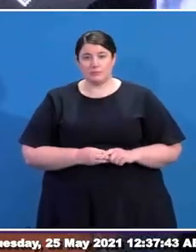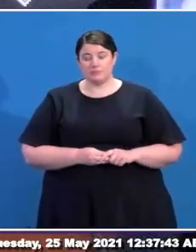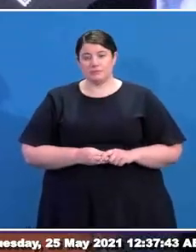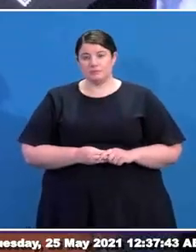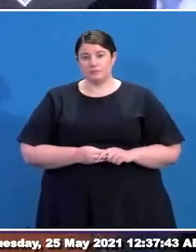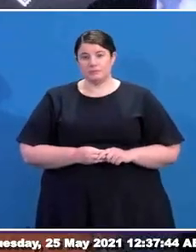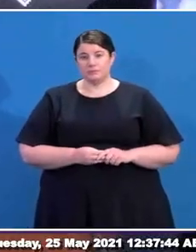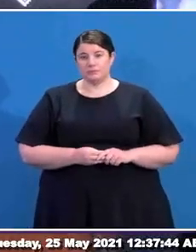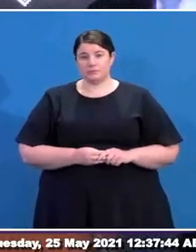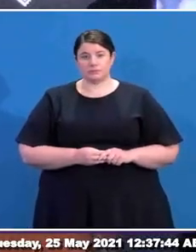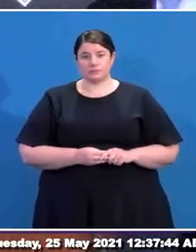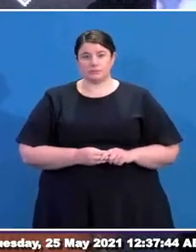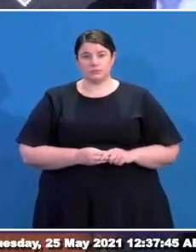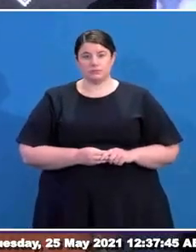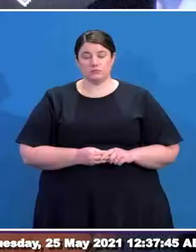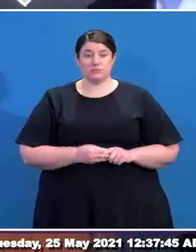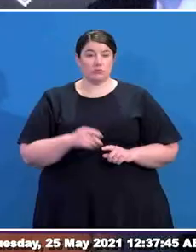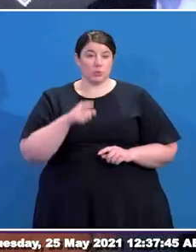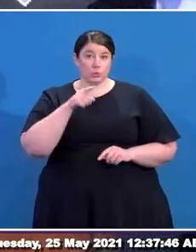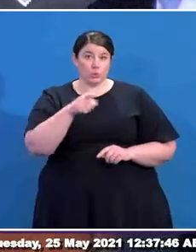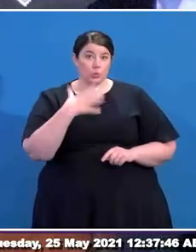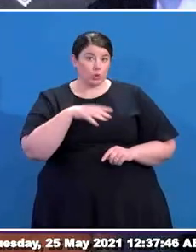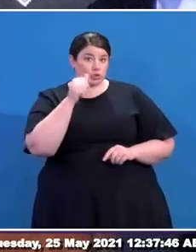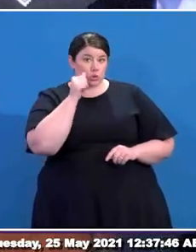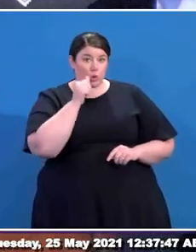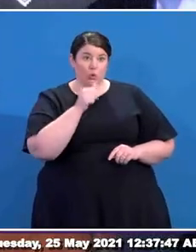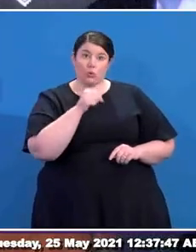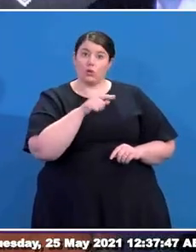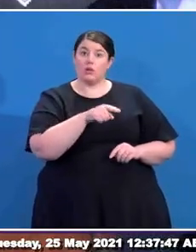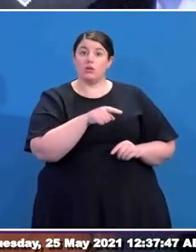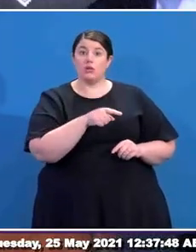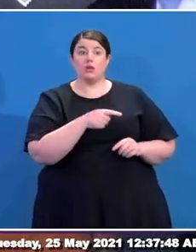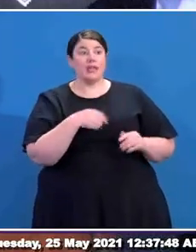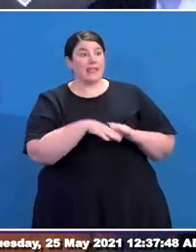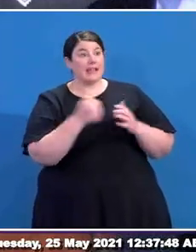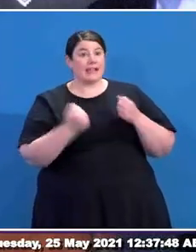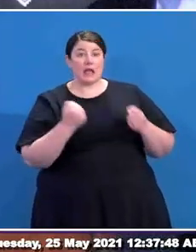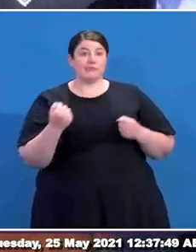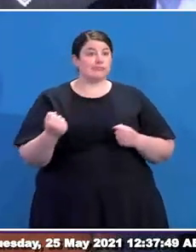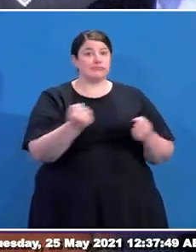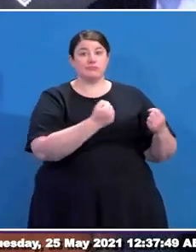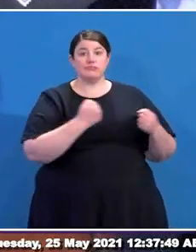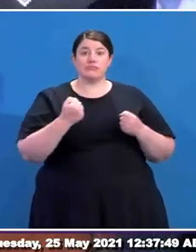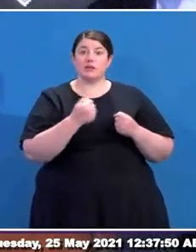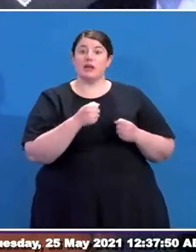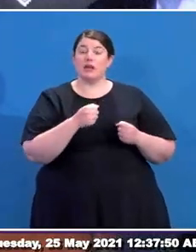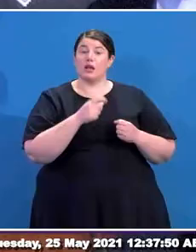And you wanted to know what Carl had been eating during the outing because some foods can be a trigger for him.